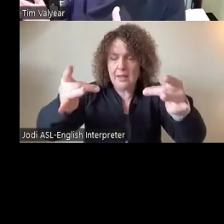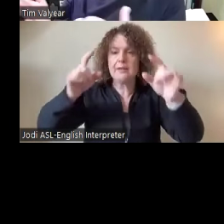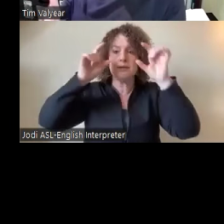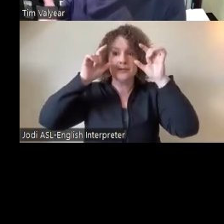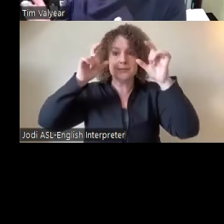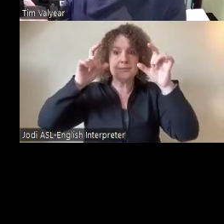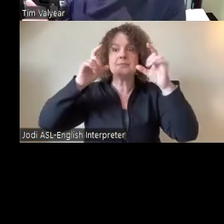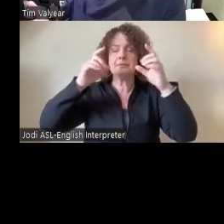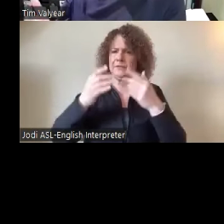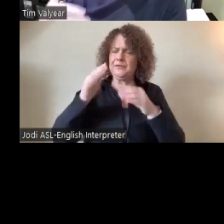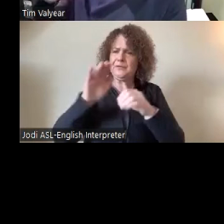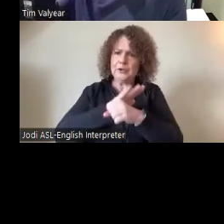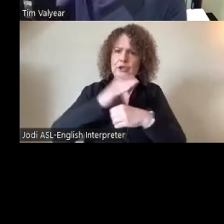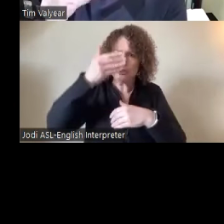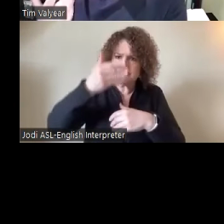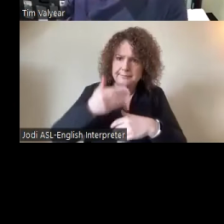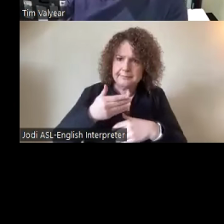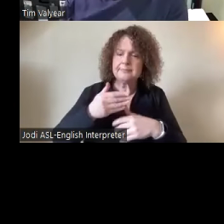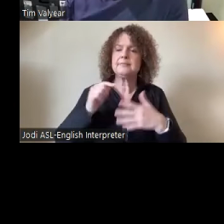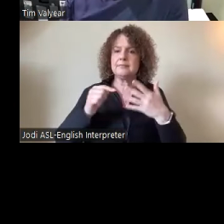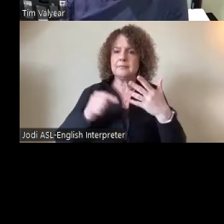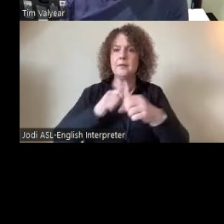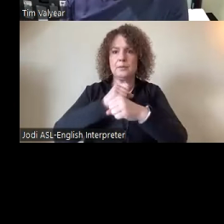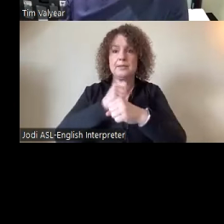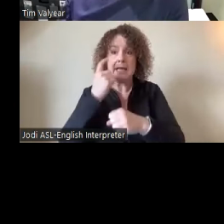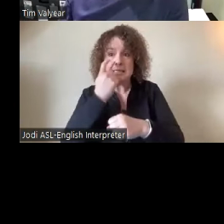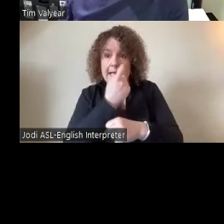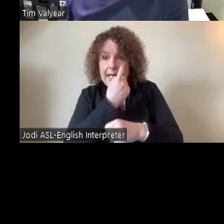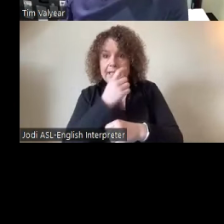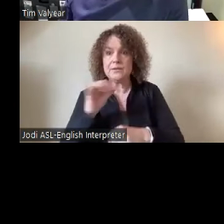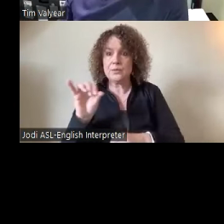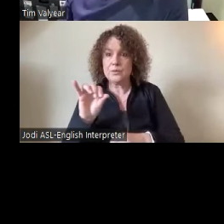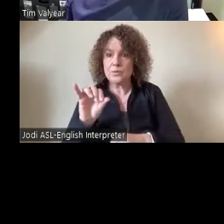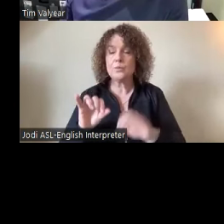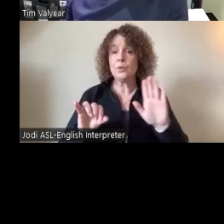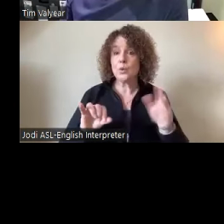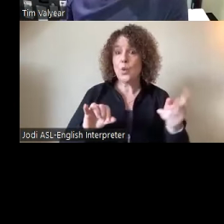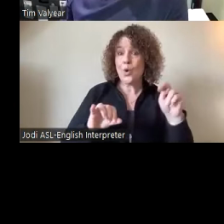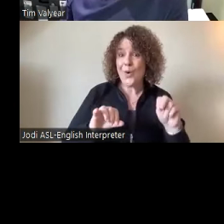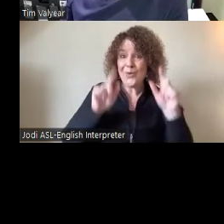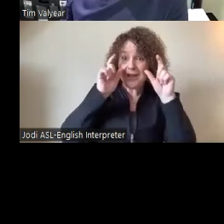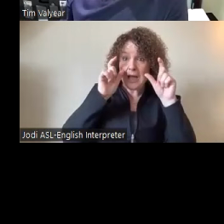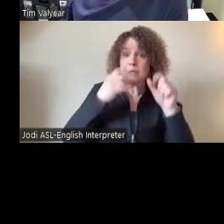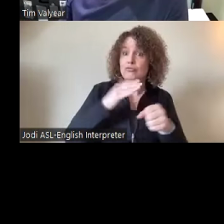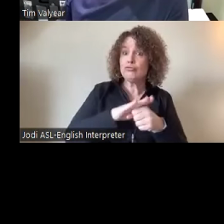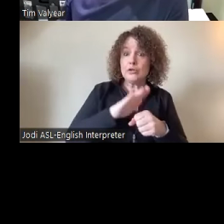wearing it? It should cover the nose and mouth to prevent the fluid penetration. And the goggle or face